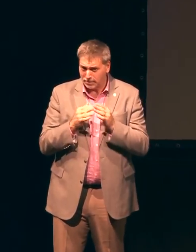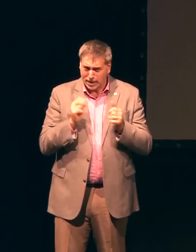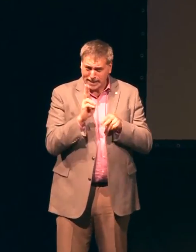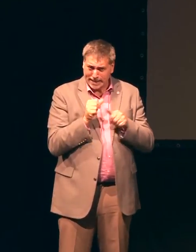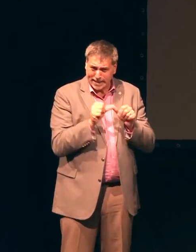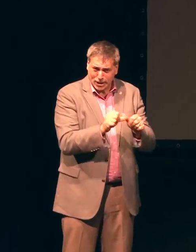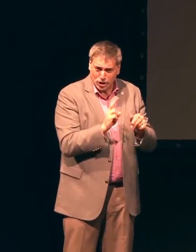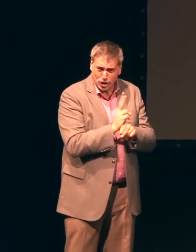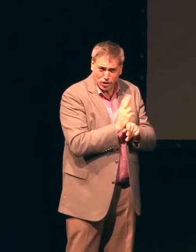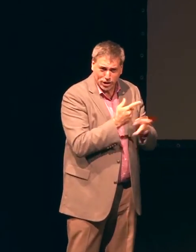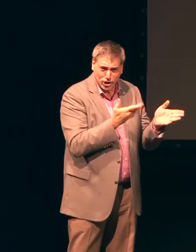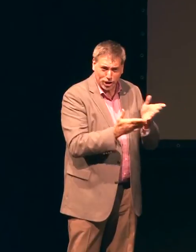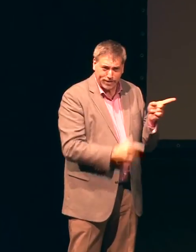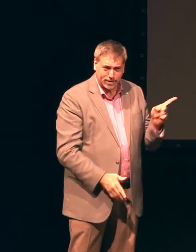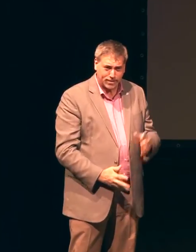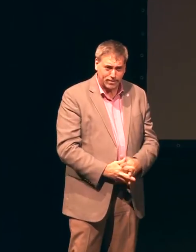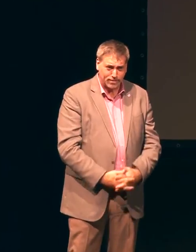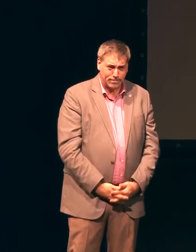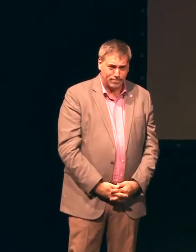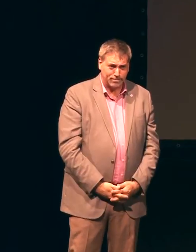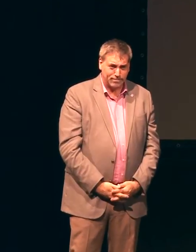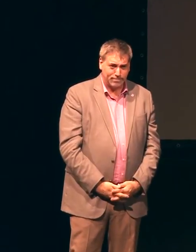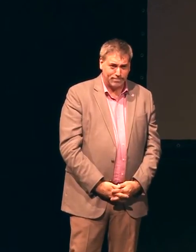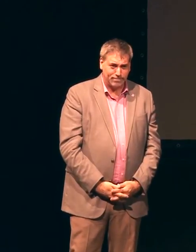of our community, should you continue using the